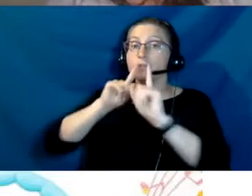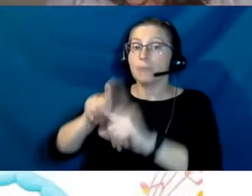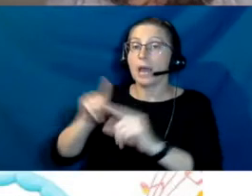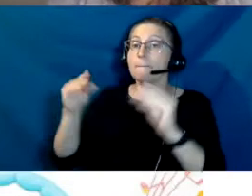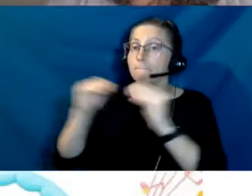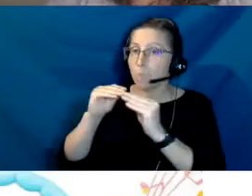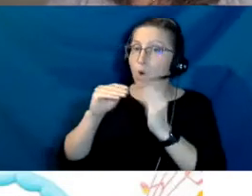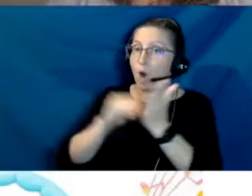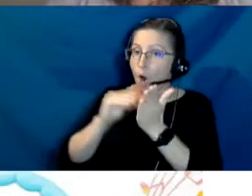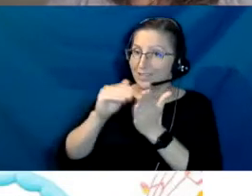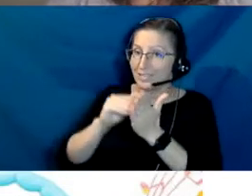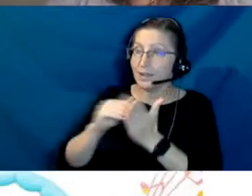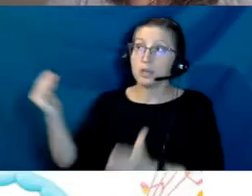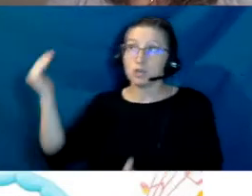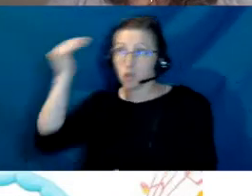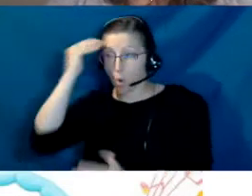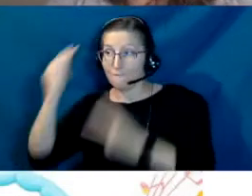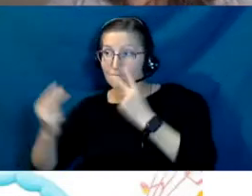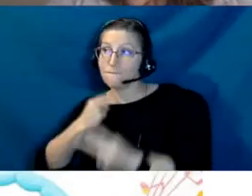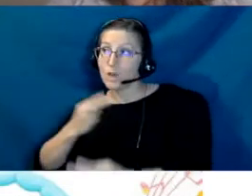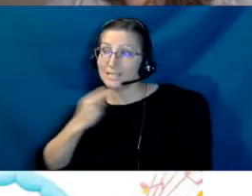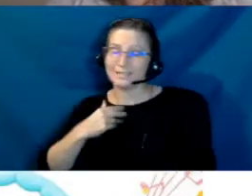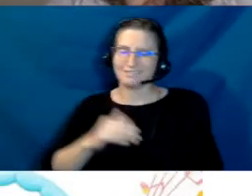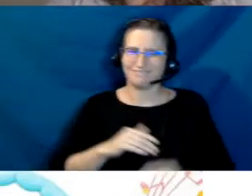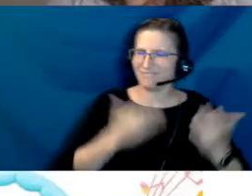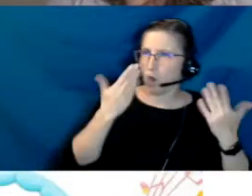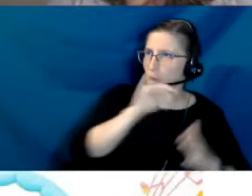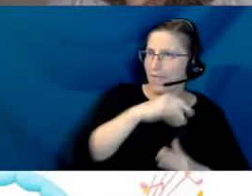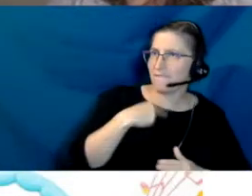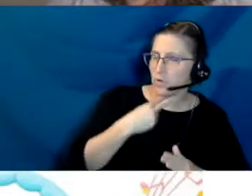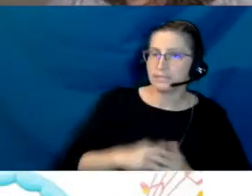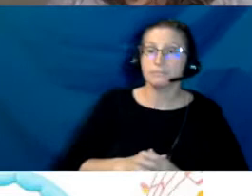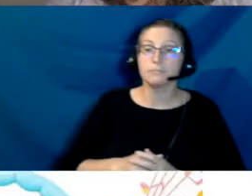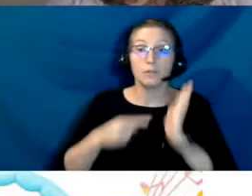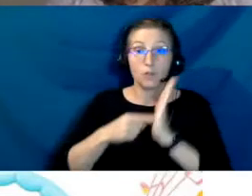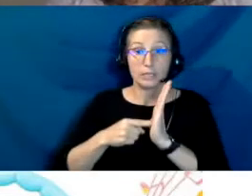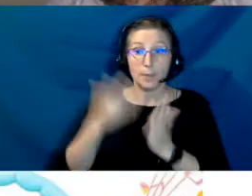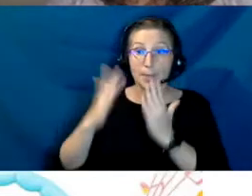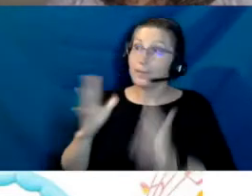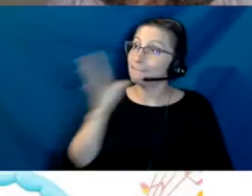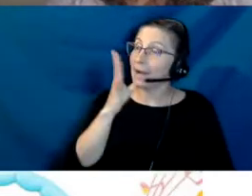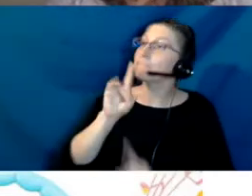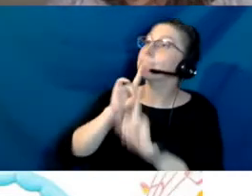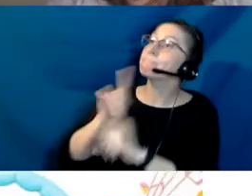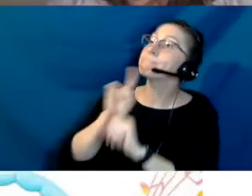voices than unfamiliar voices. So for example, they might respond to mom better than they